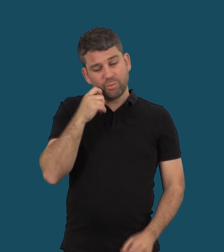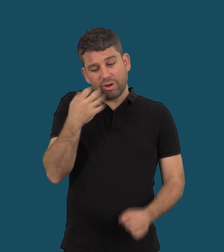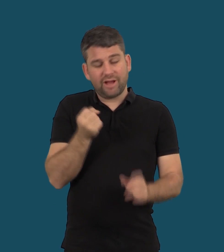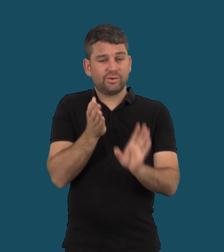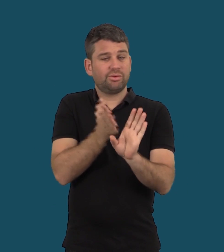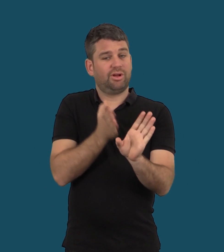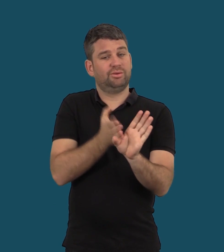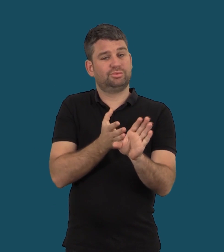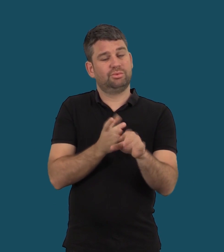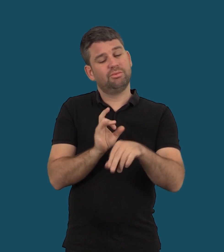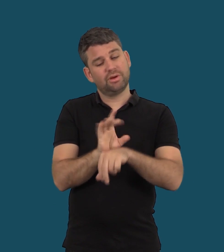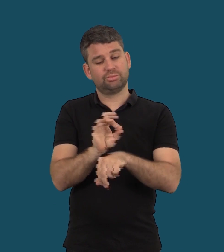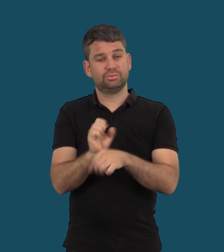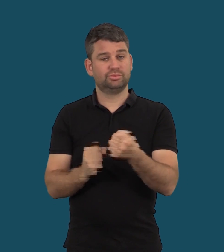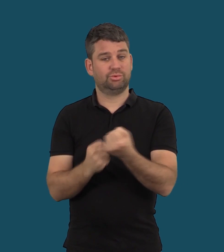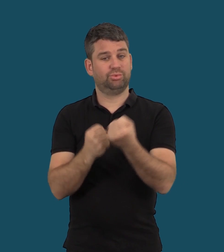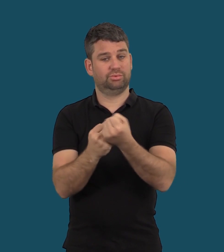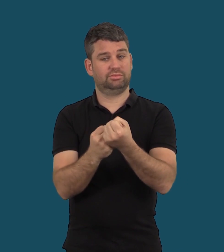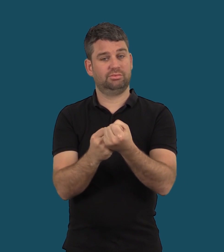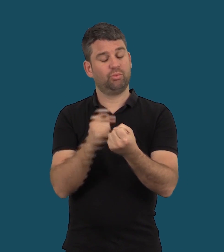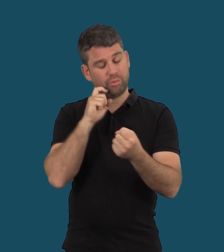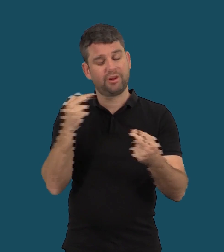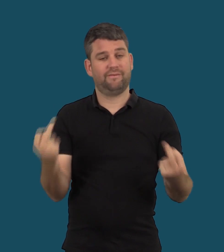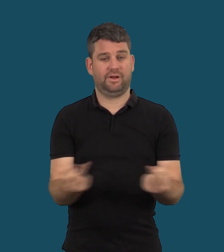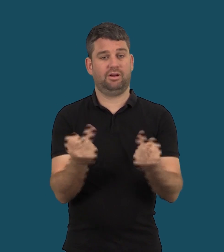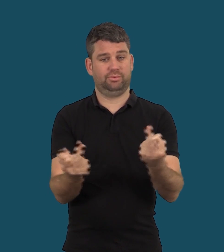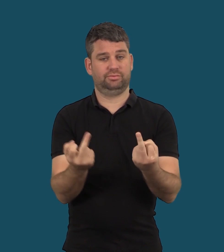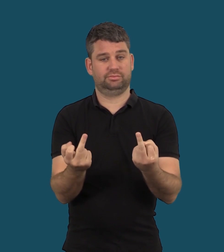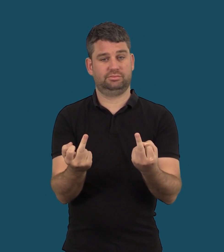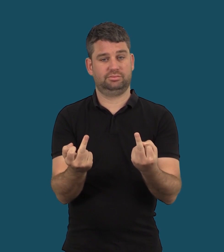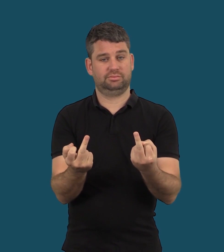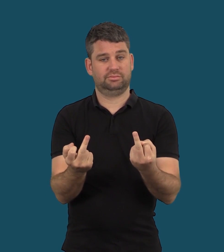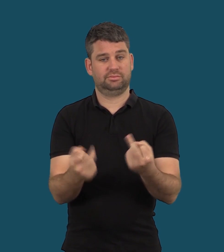Psychological support will be available.